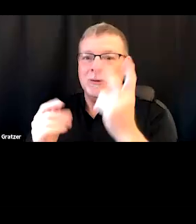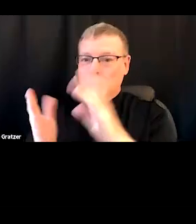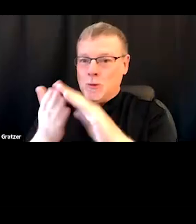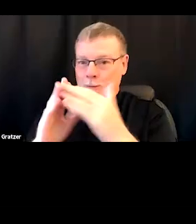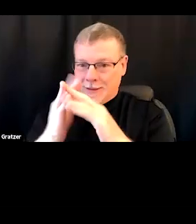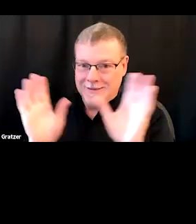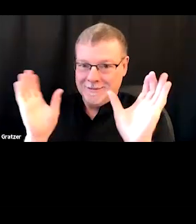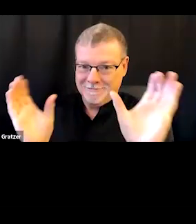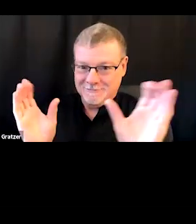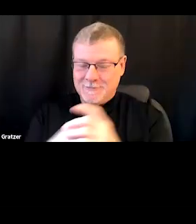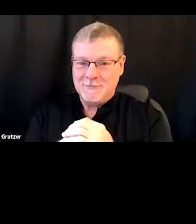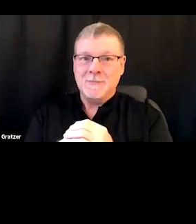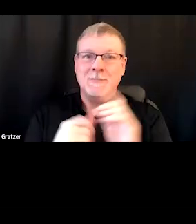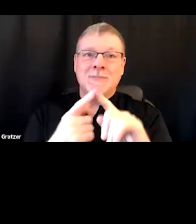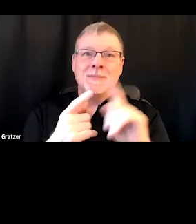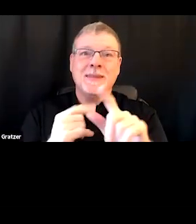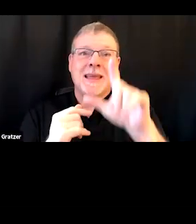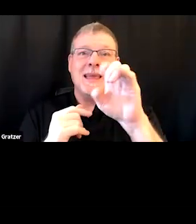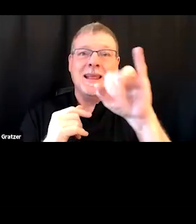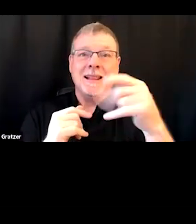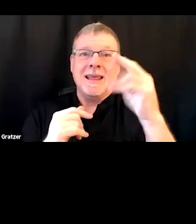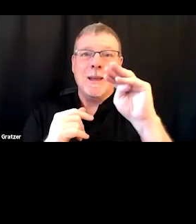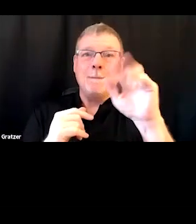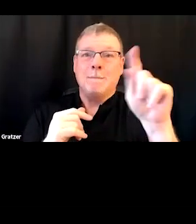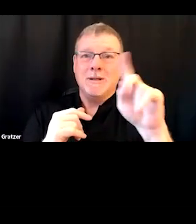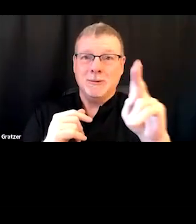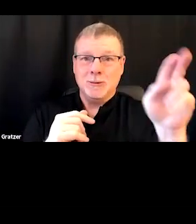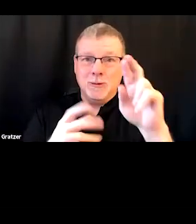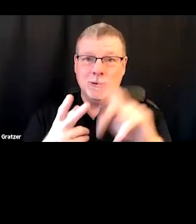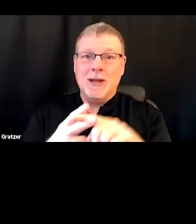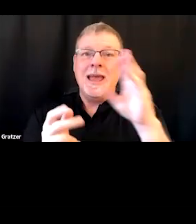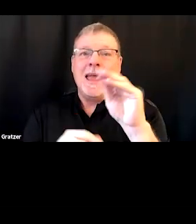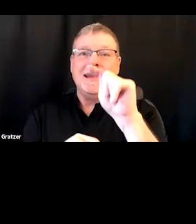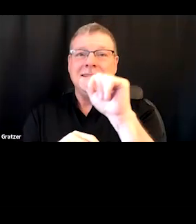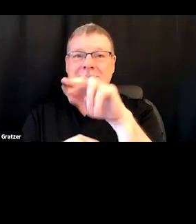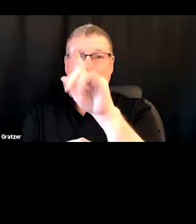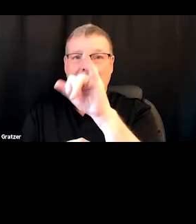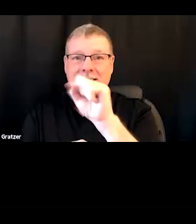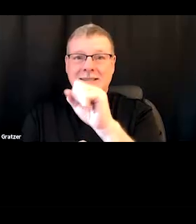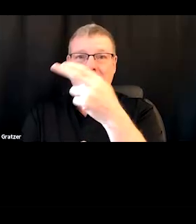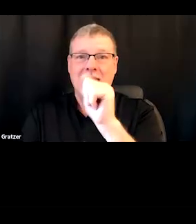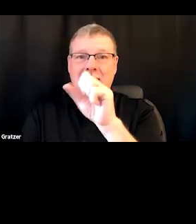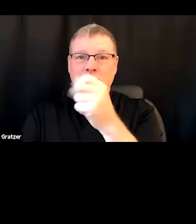represented by Leigh Mazur and Tandis Hashemi. And I will introduce them shortly.